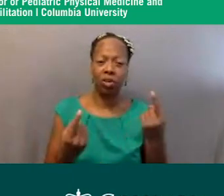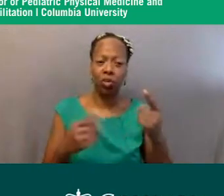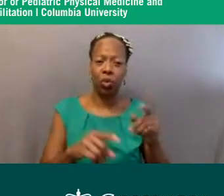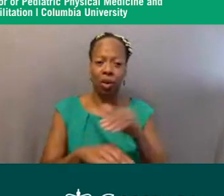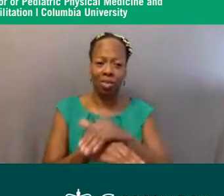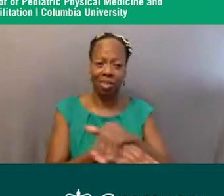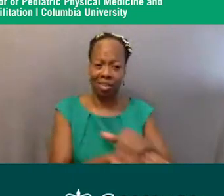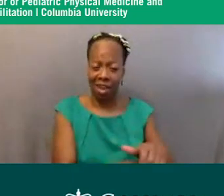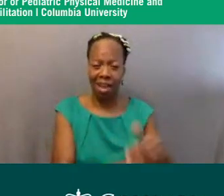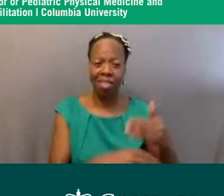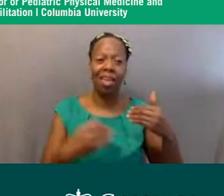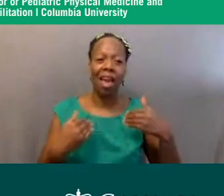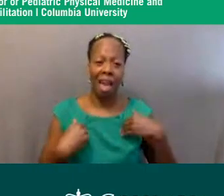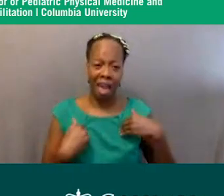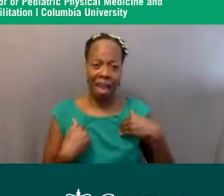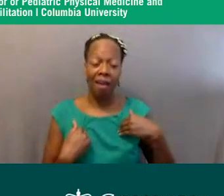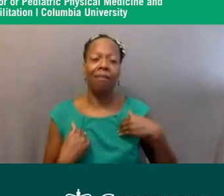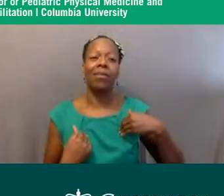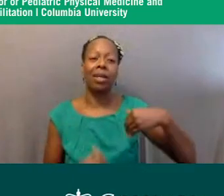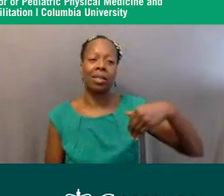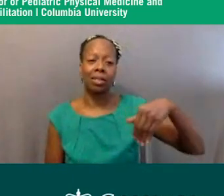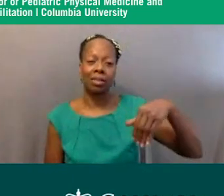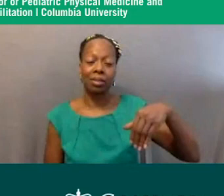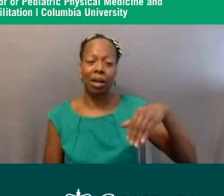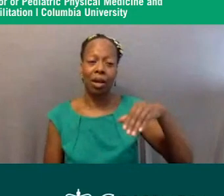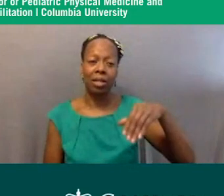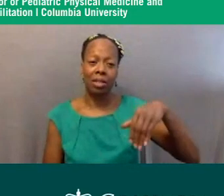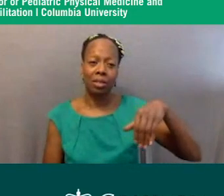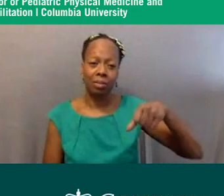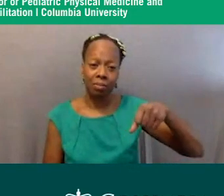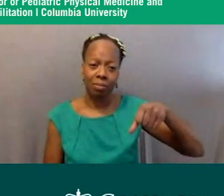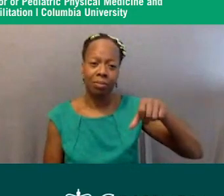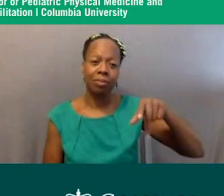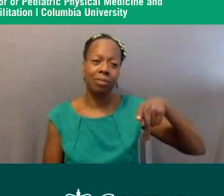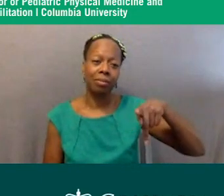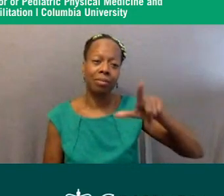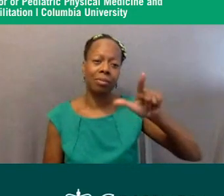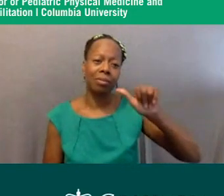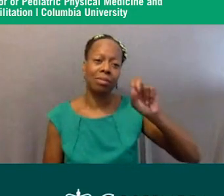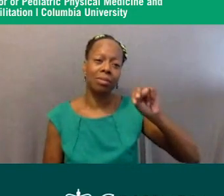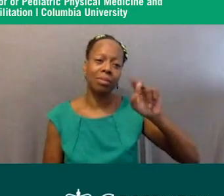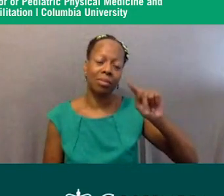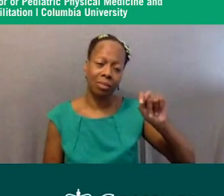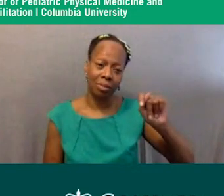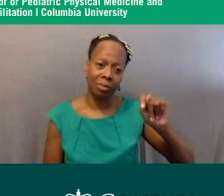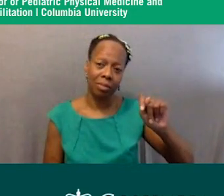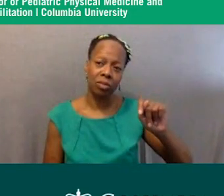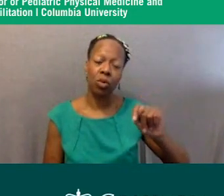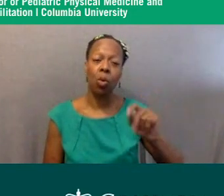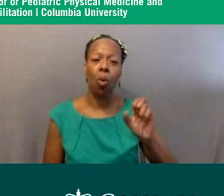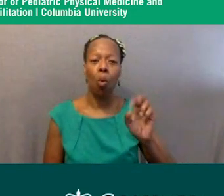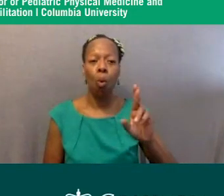and the greening, those things really improve their spasticity. Sometimes the vibration, all those study